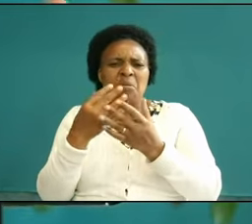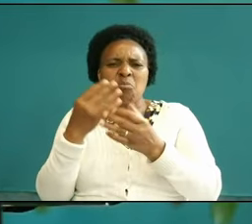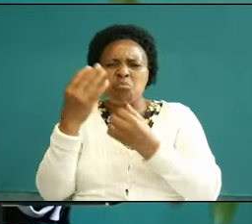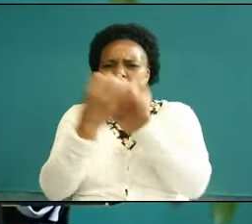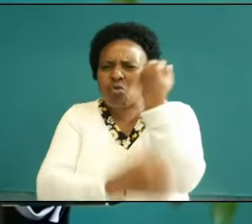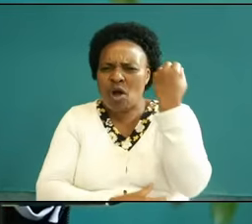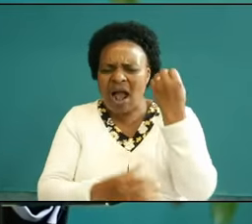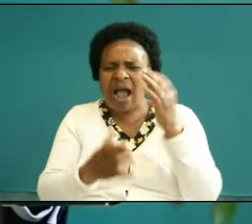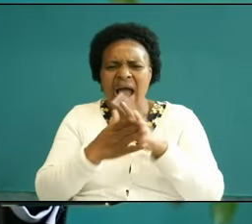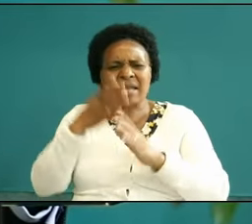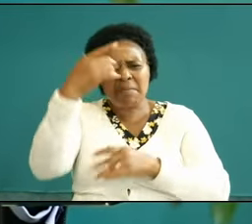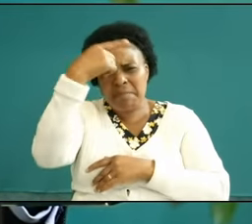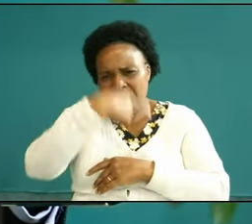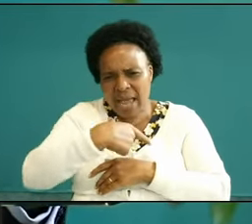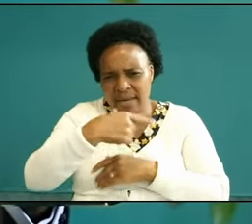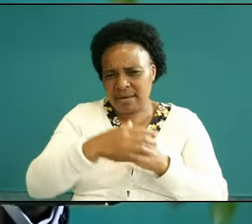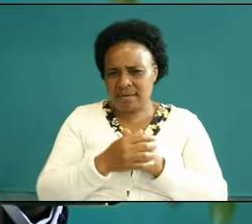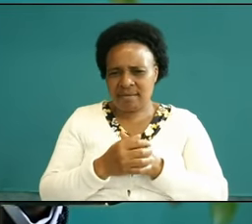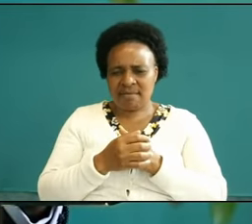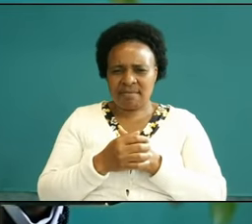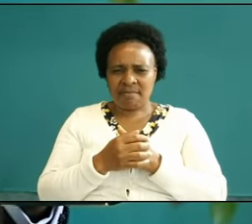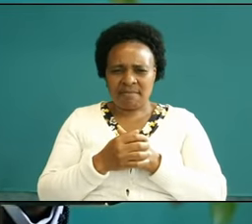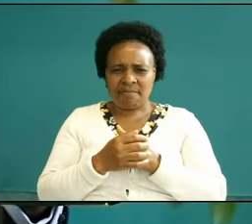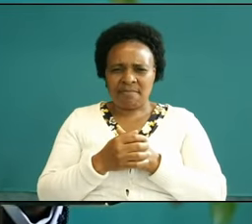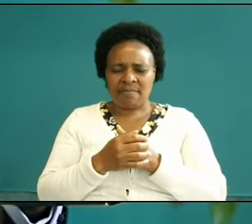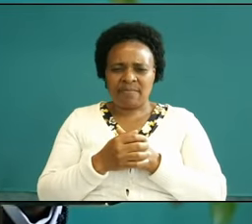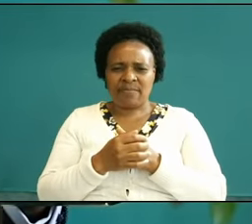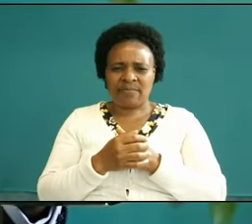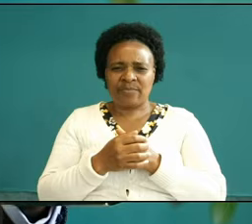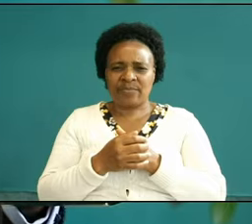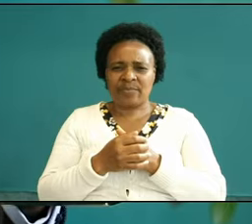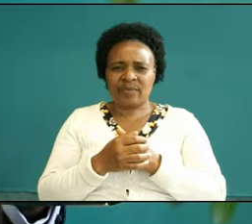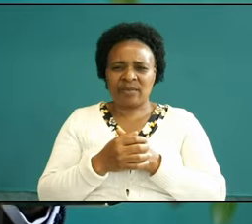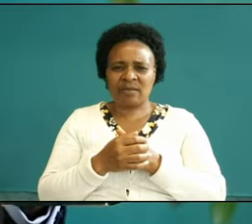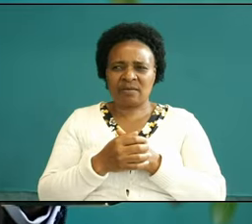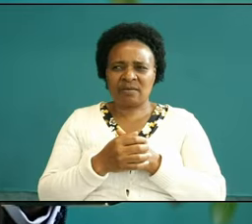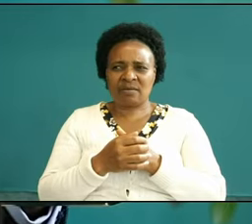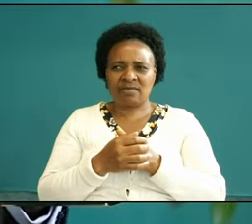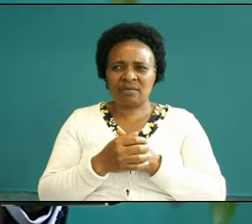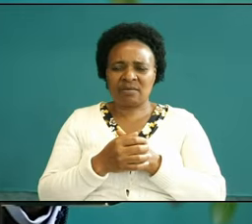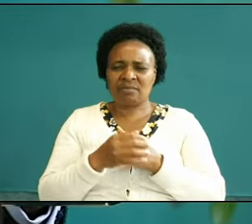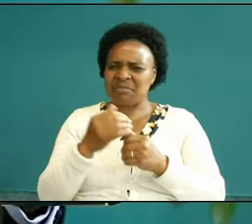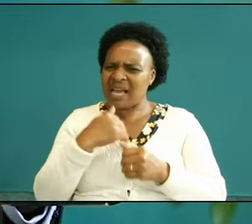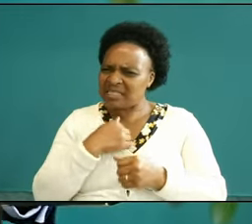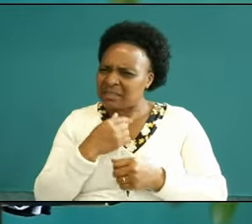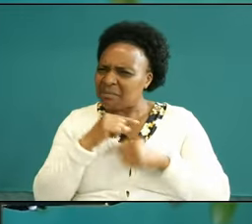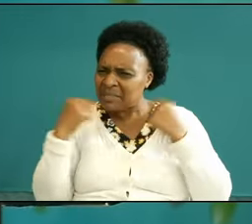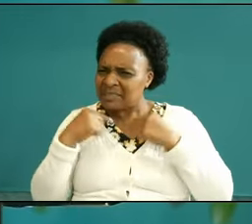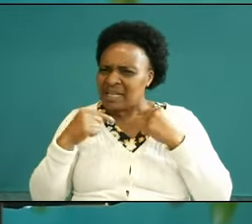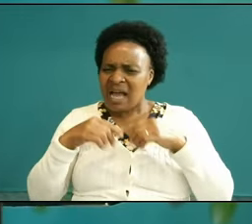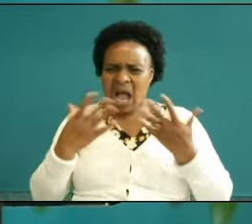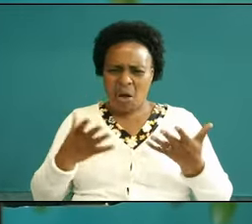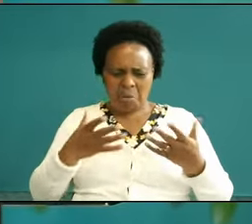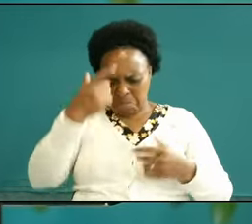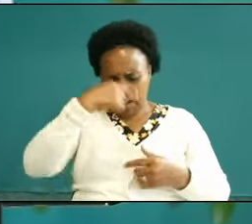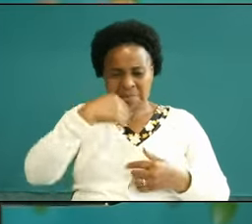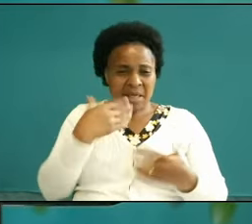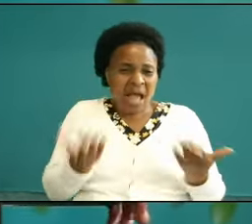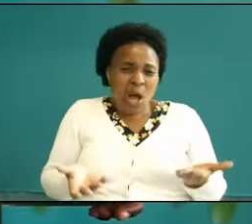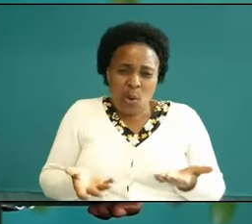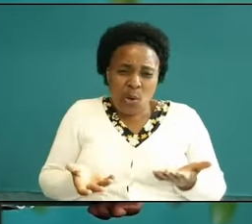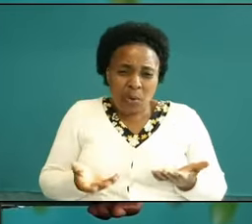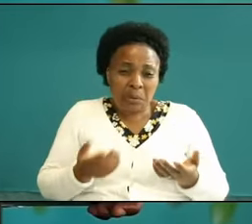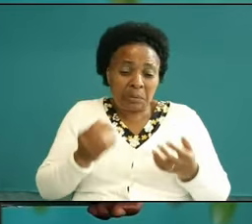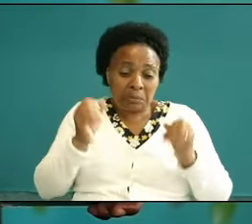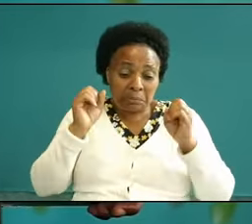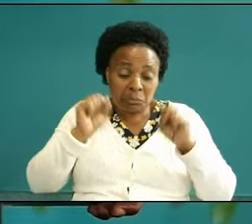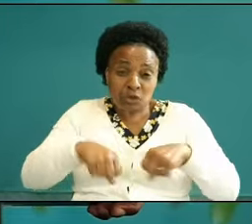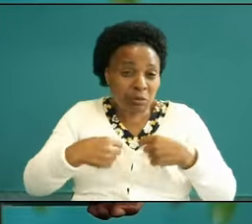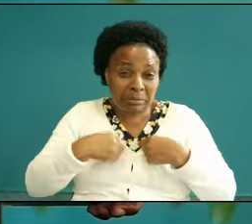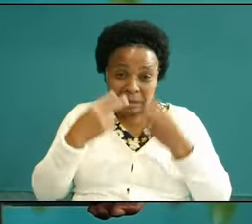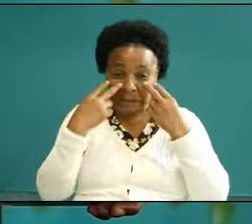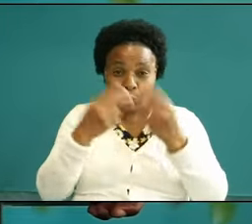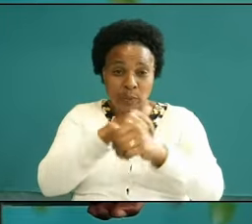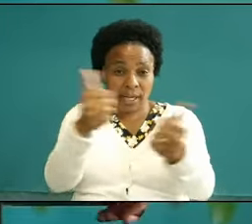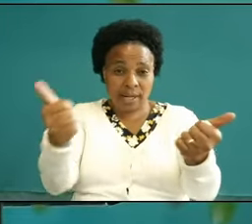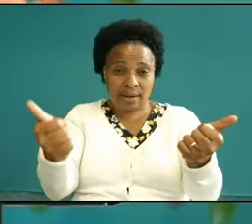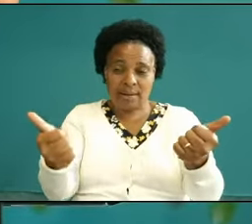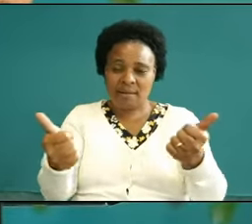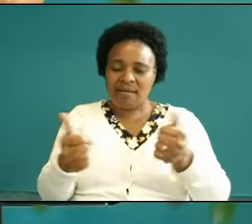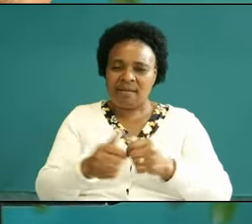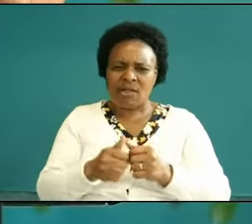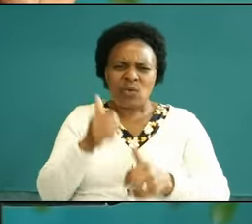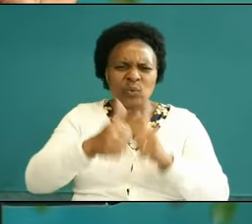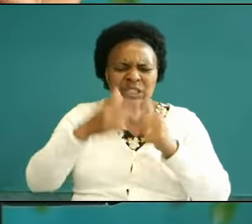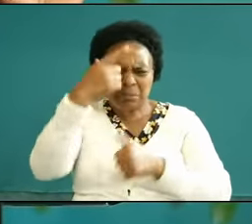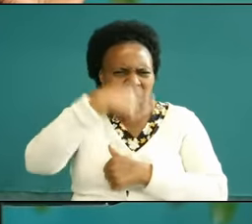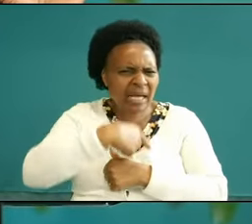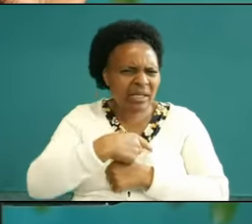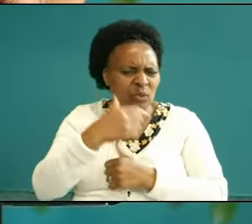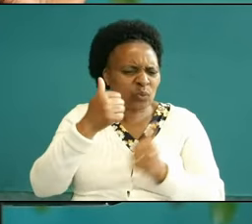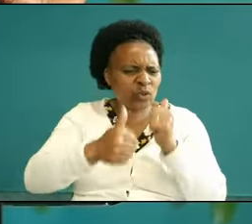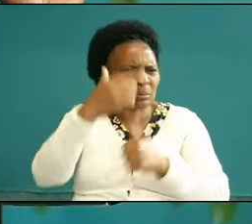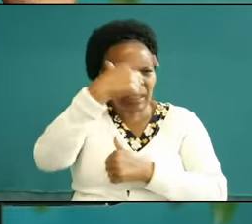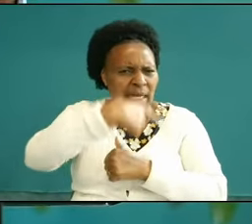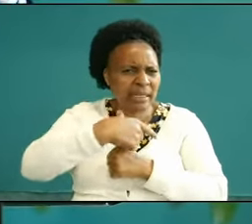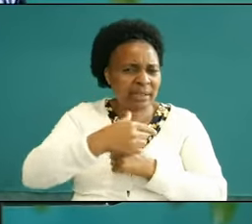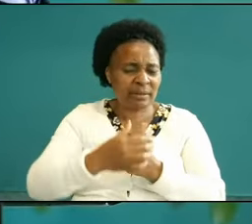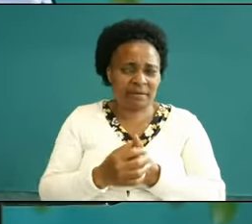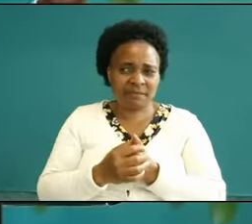blind how is that possible am I blind and I can see so which of my eyes are blind is it the two